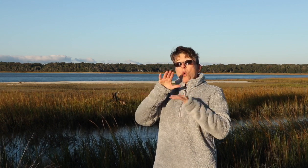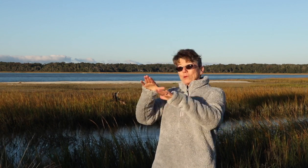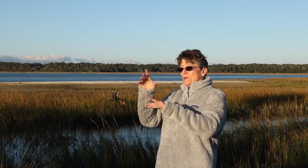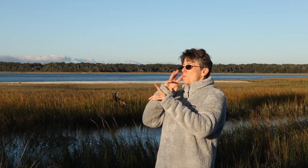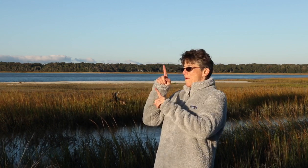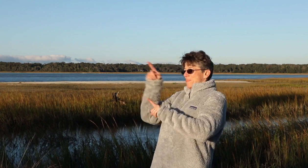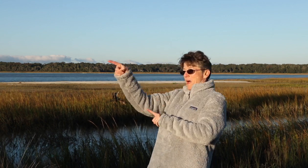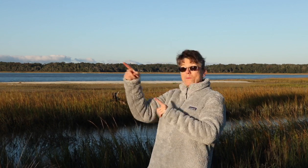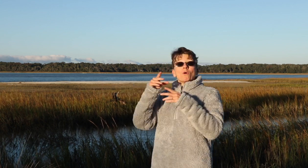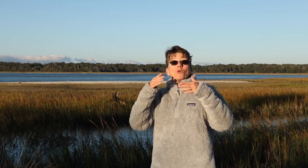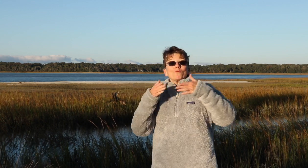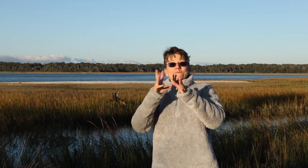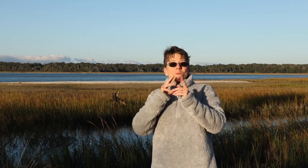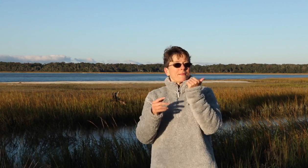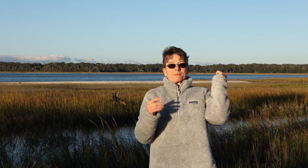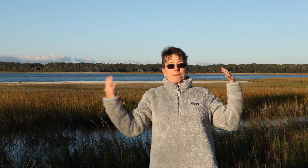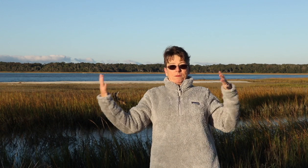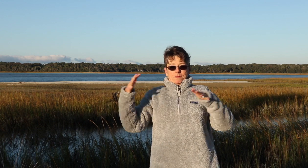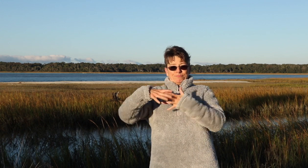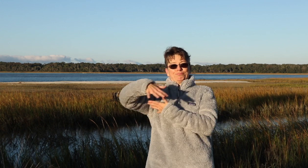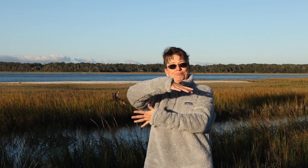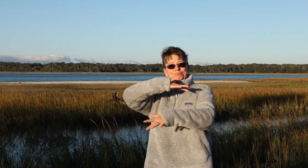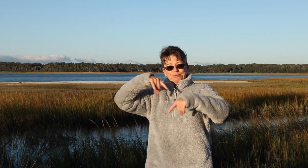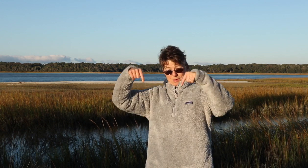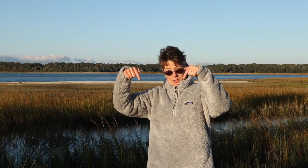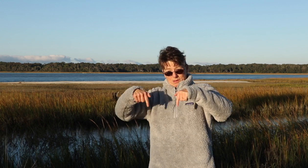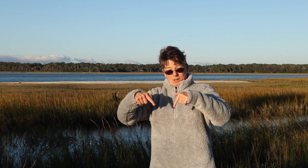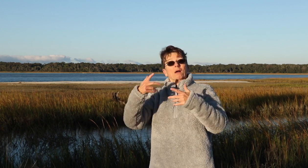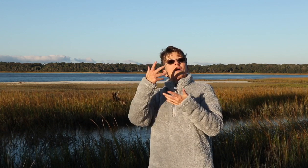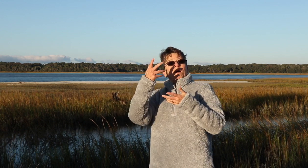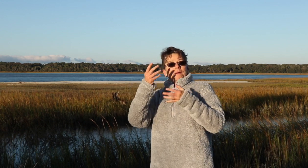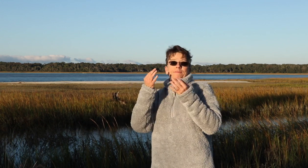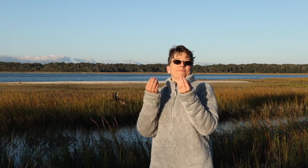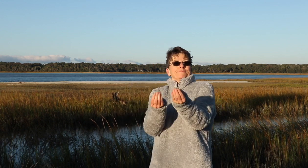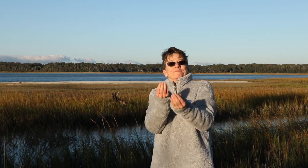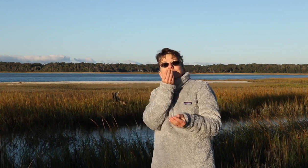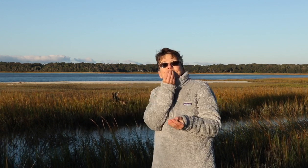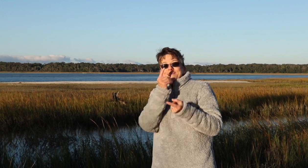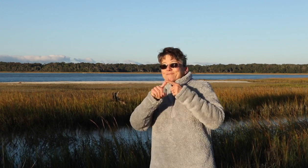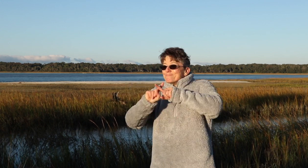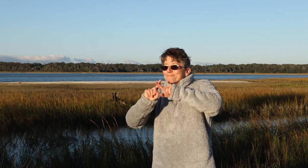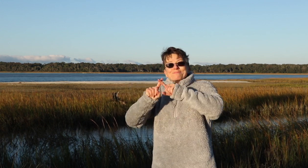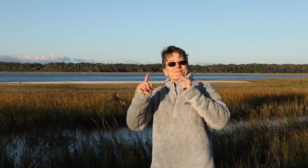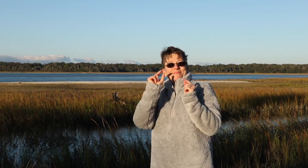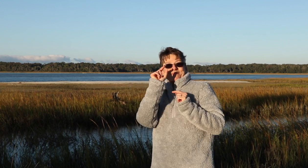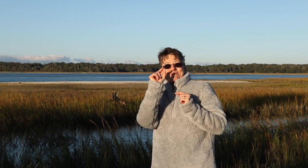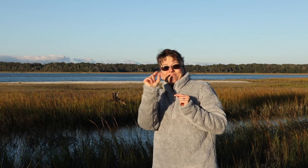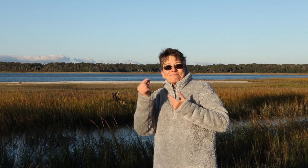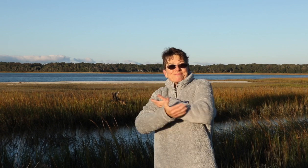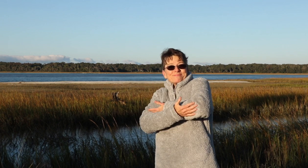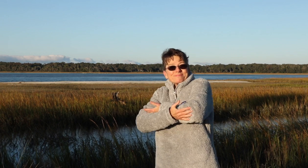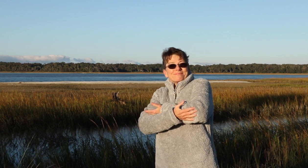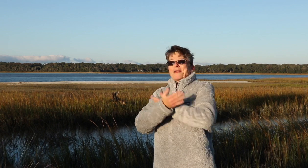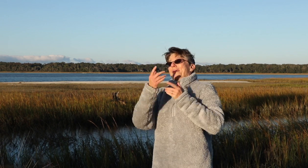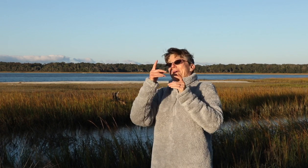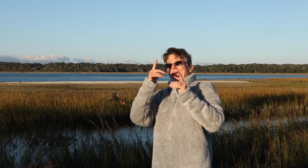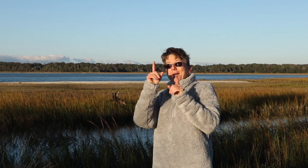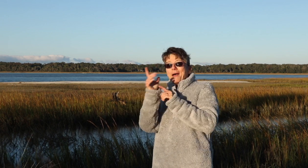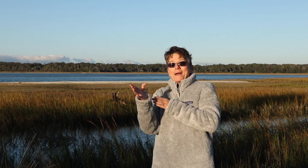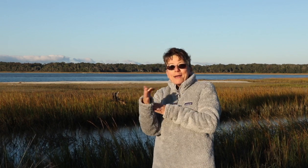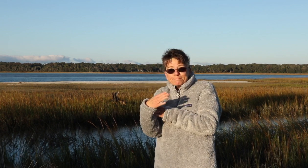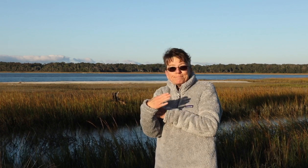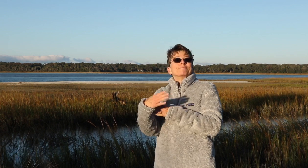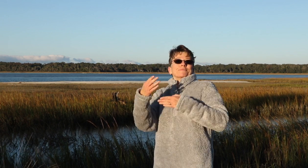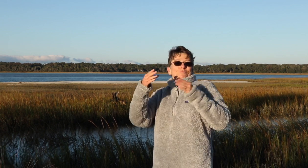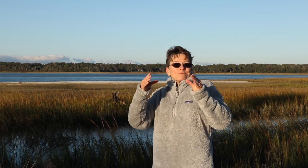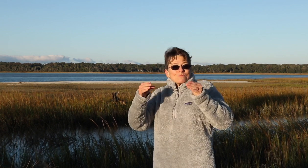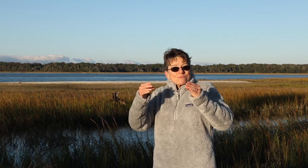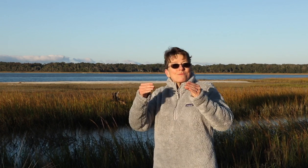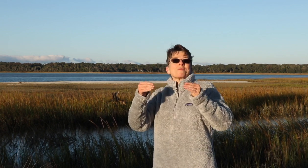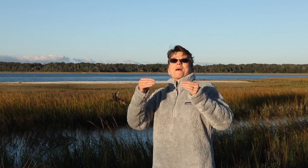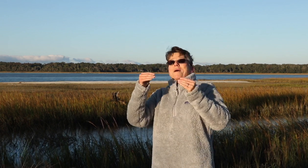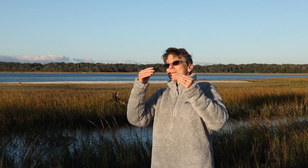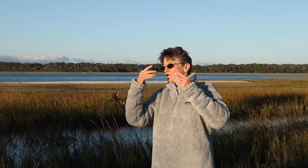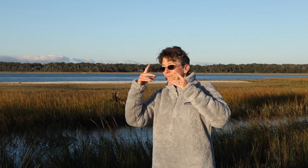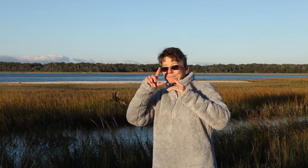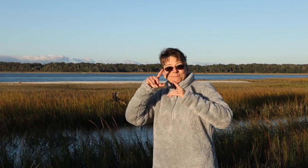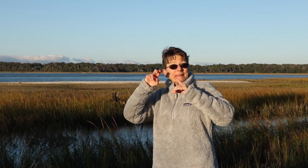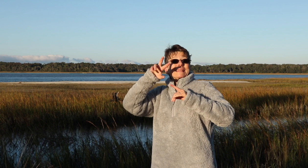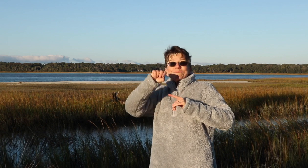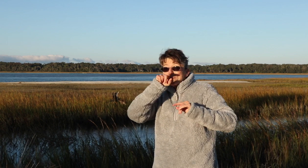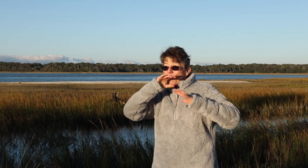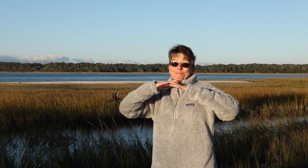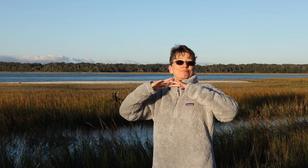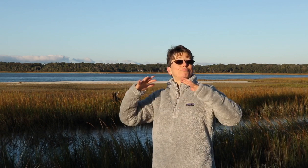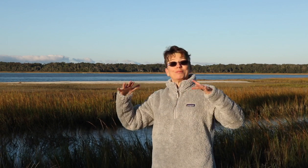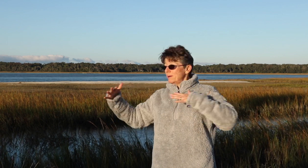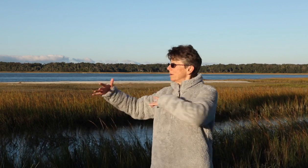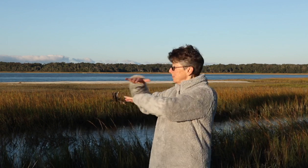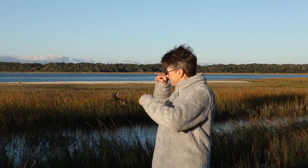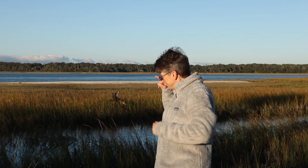Water coming from both the ocean and the river help feed young wildlife such as fishes, crabs and even birds.